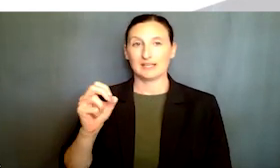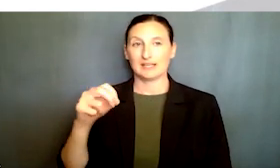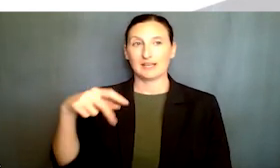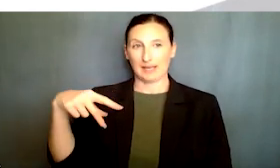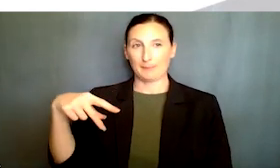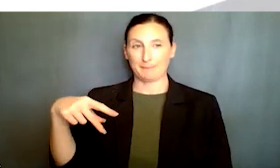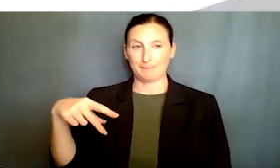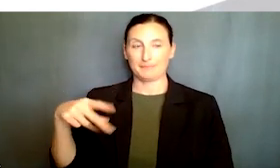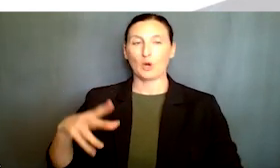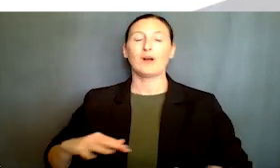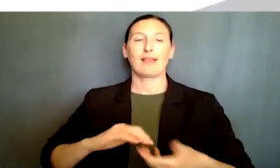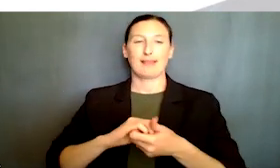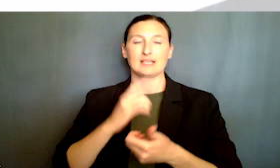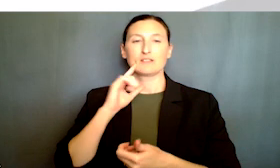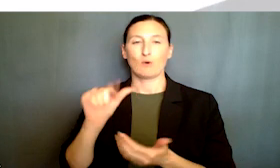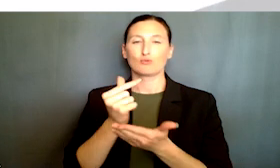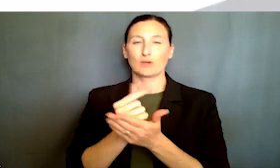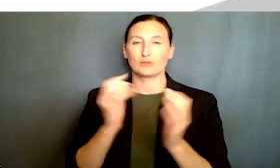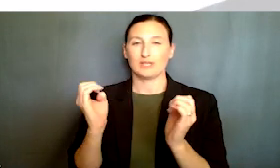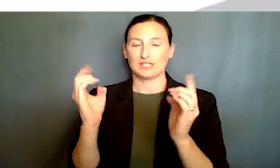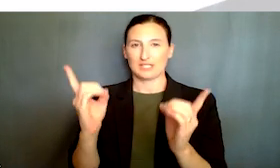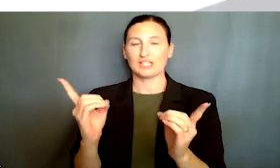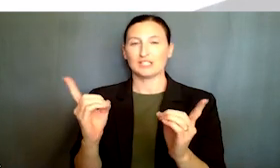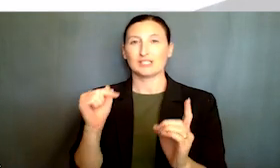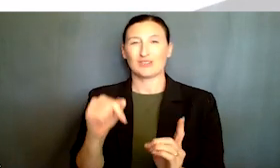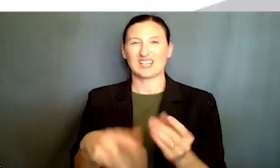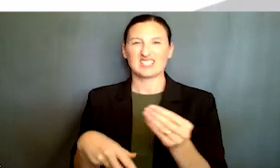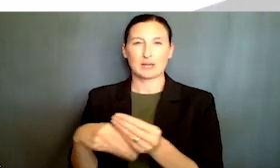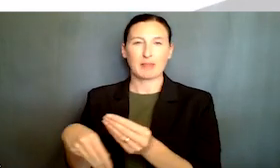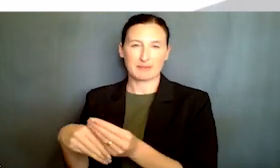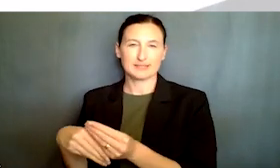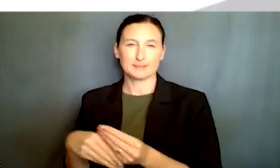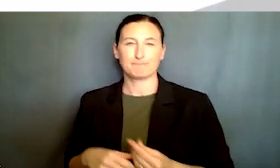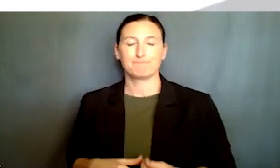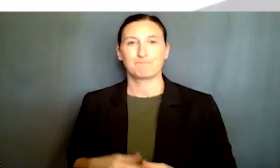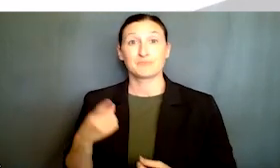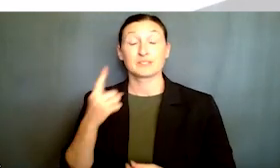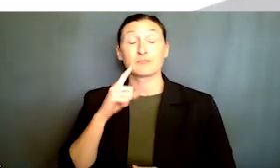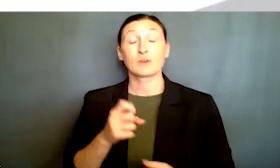that's been around for a long time. These are graduate research supplements. These are designed to promote